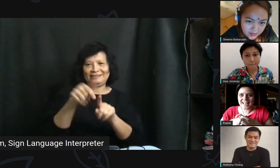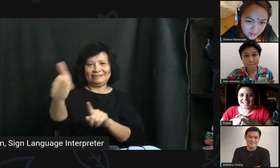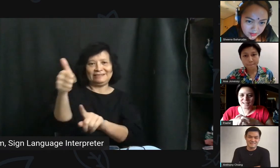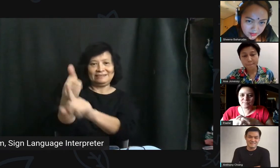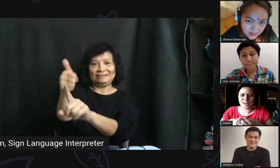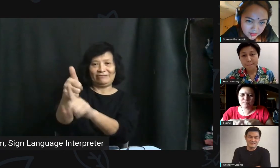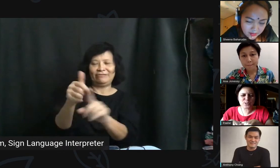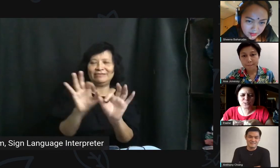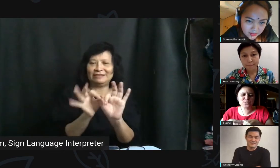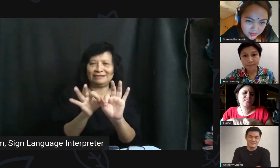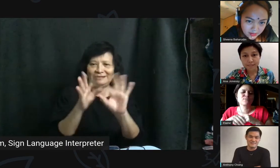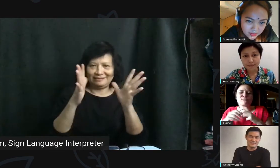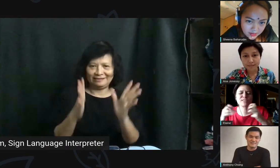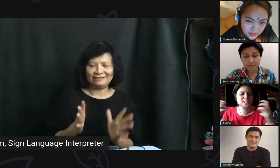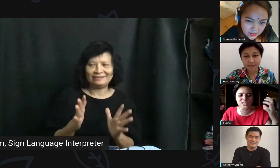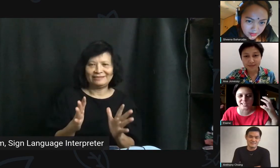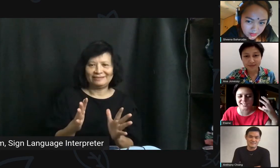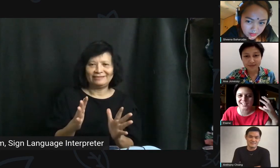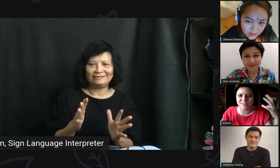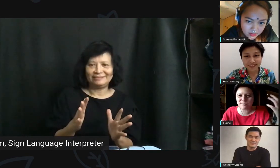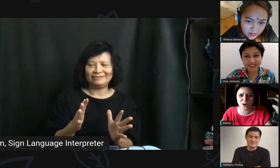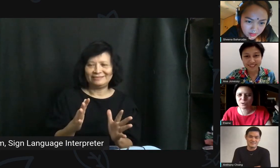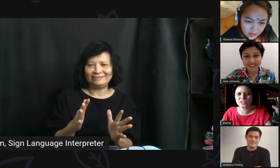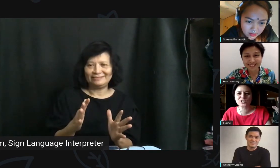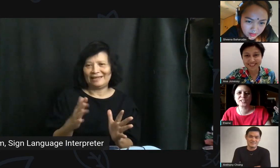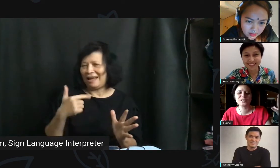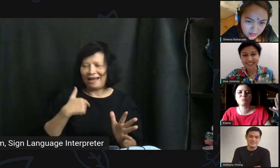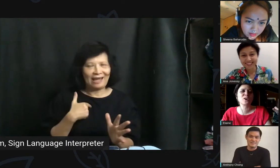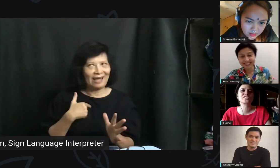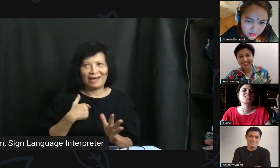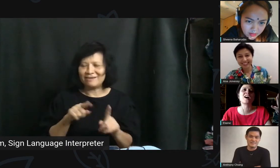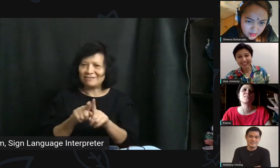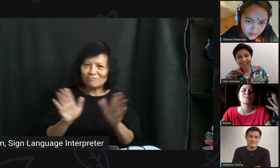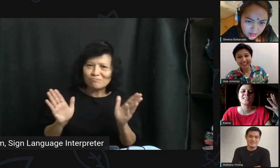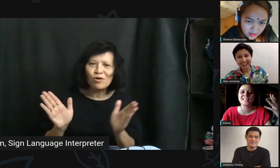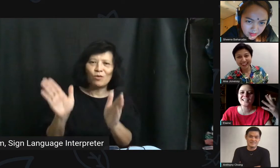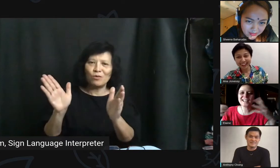and I put you through this rigorous poetry workshop.